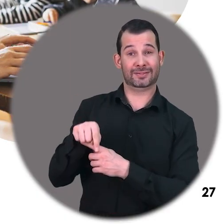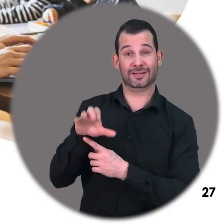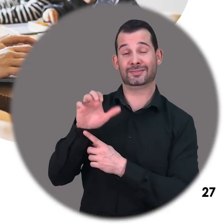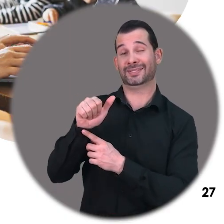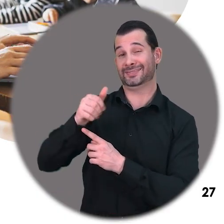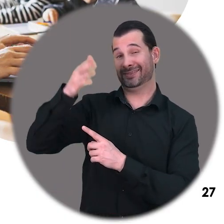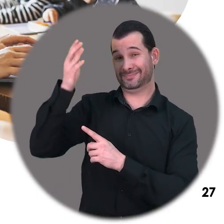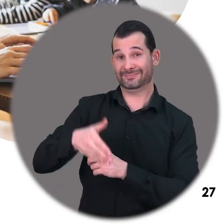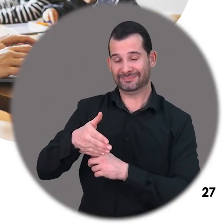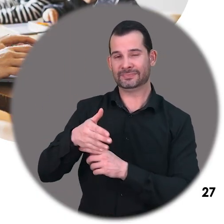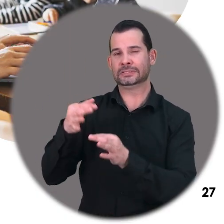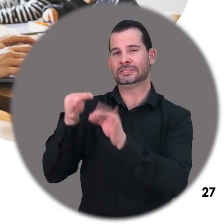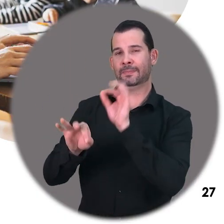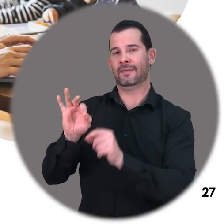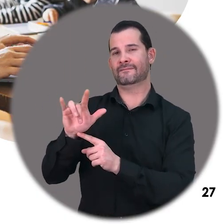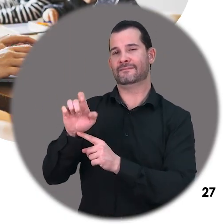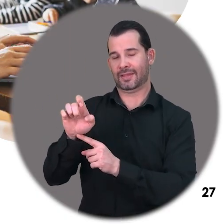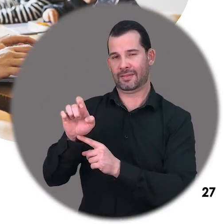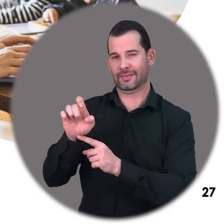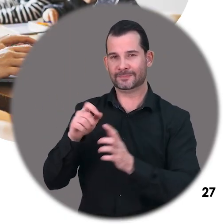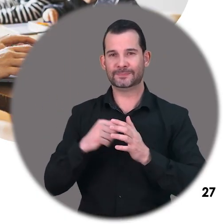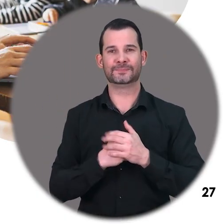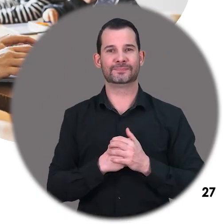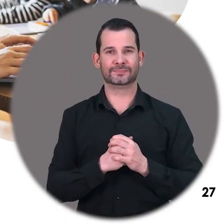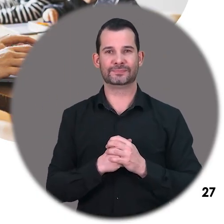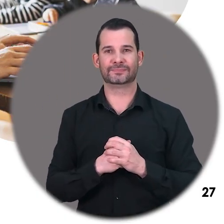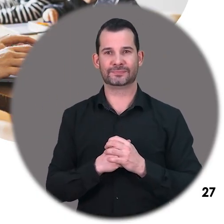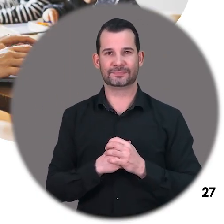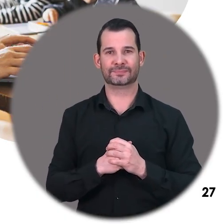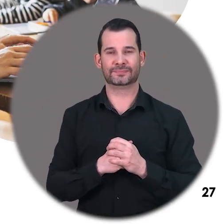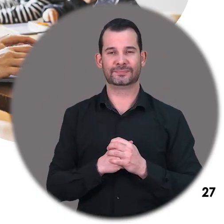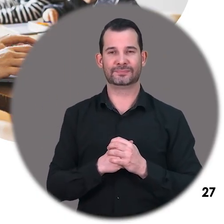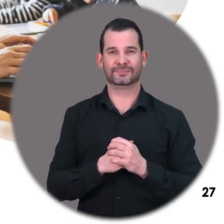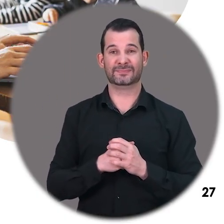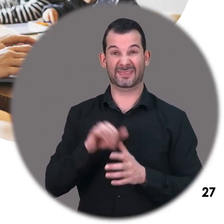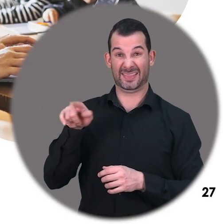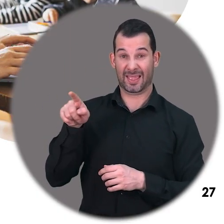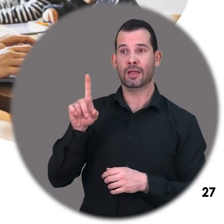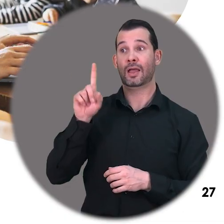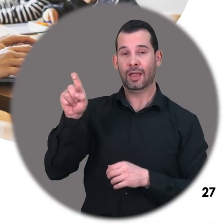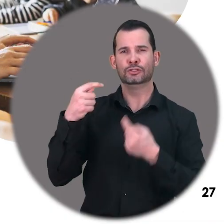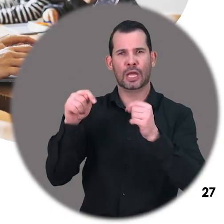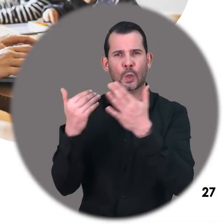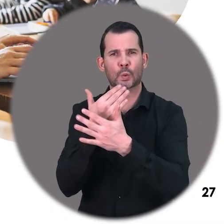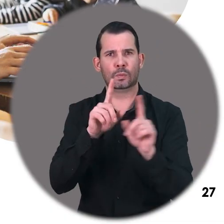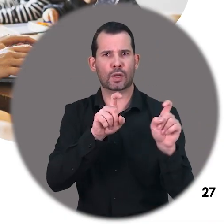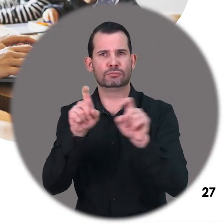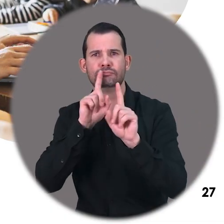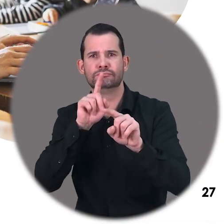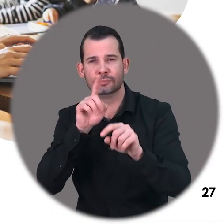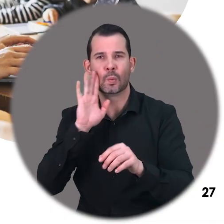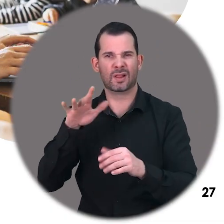at canada.ca/simplefile and try the new questionnaire